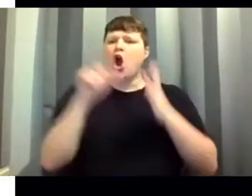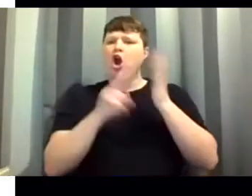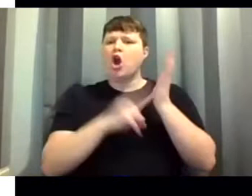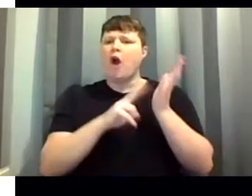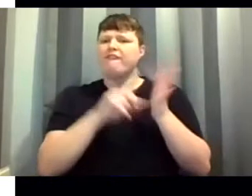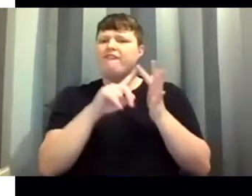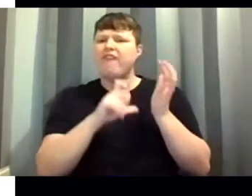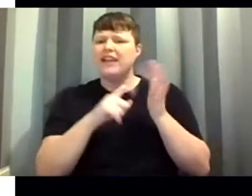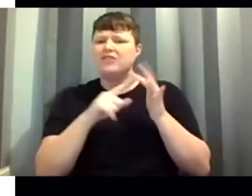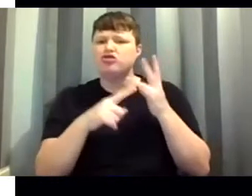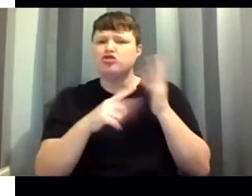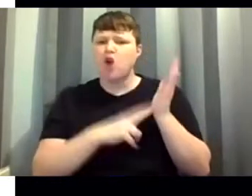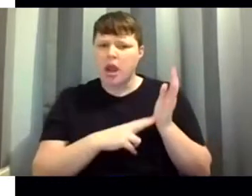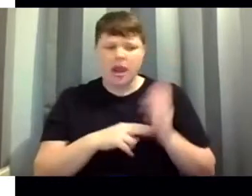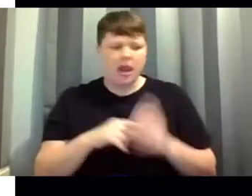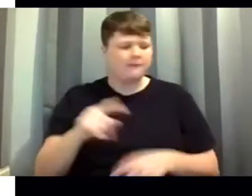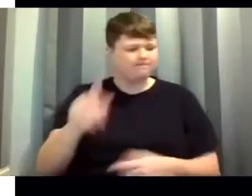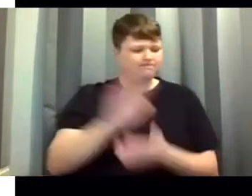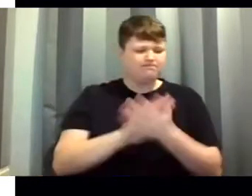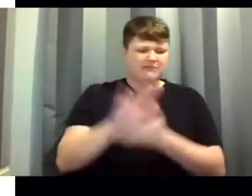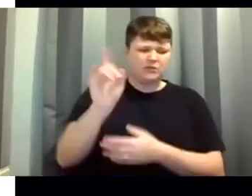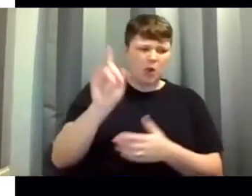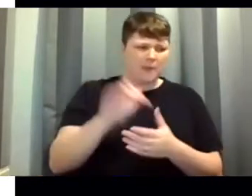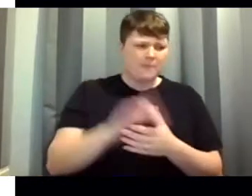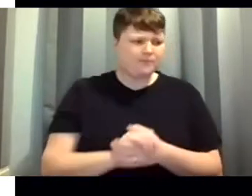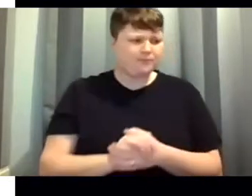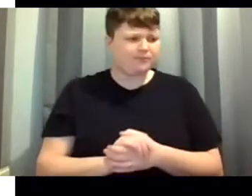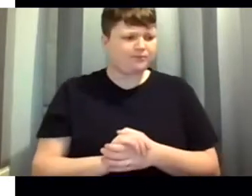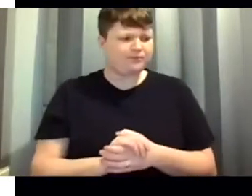the job of the convection parameterisation is to take this little fluffy blob of air that's